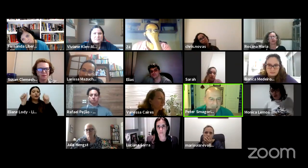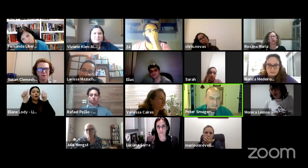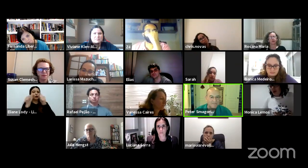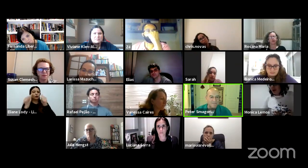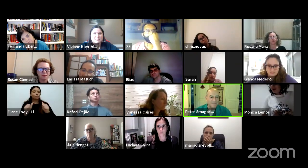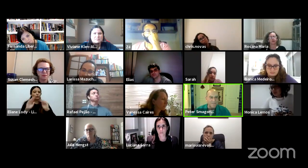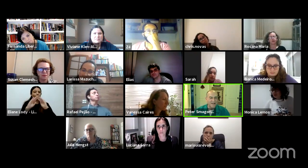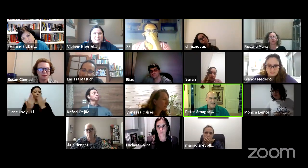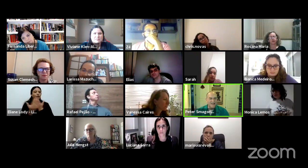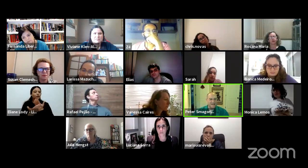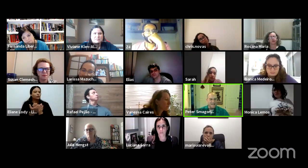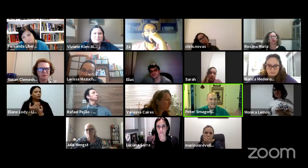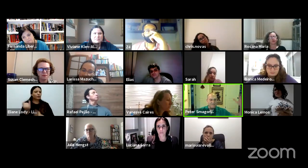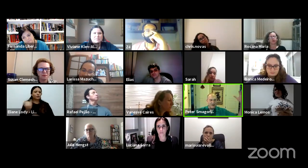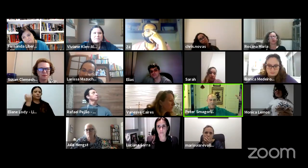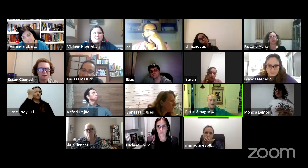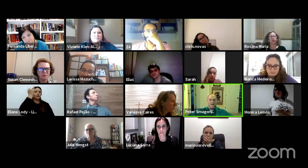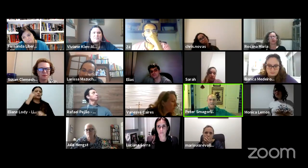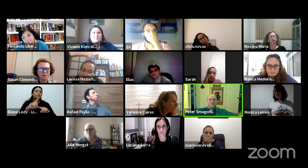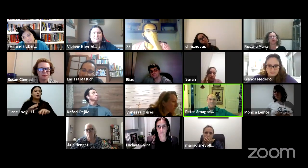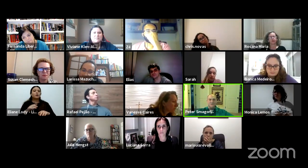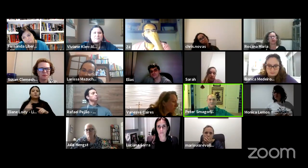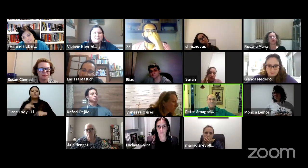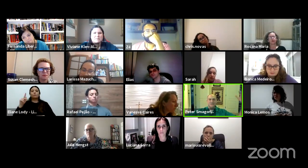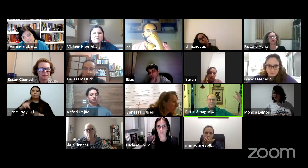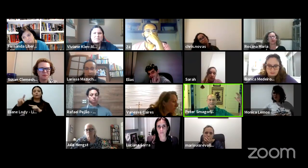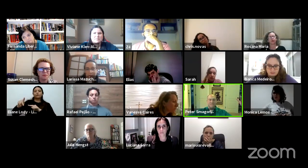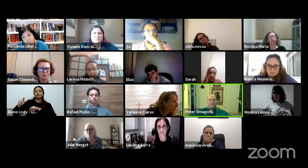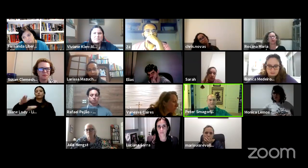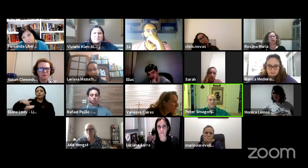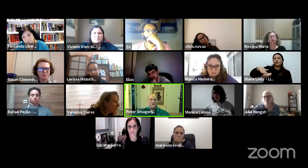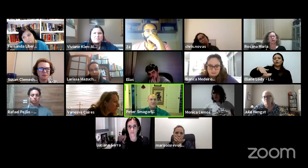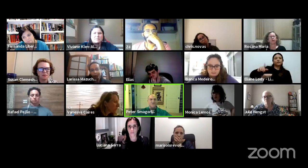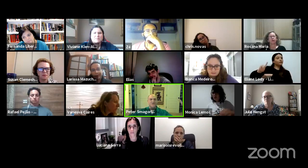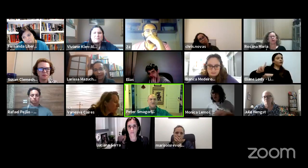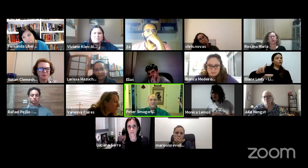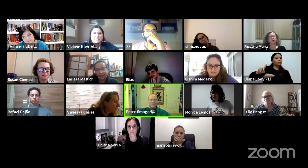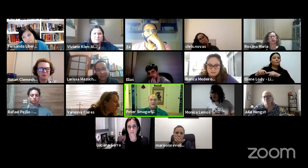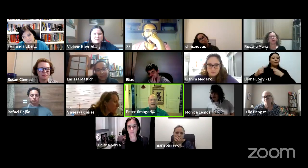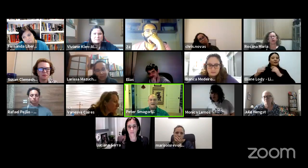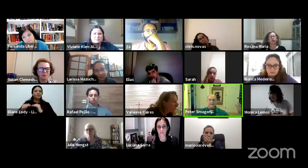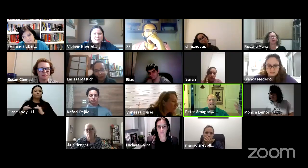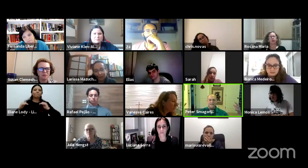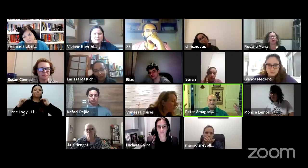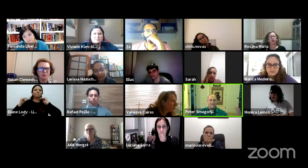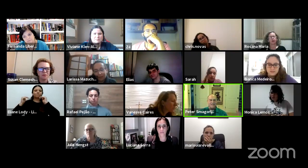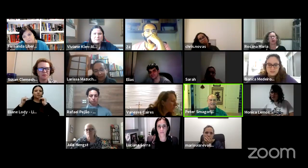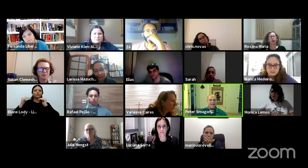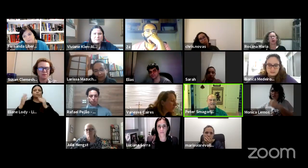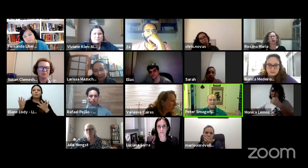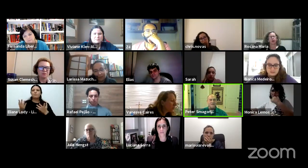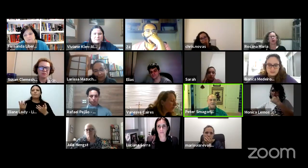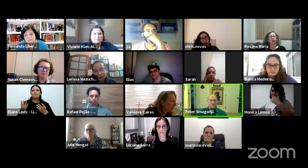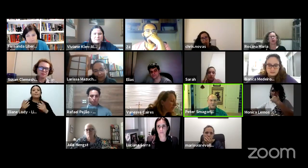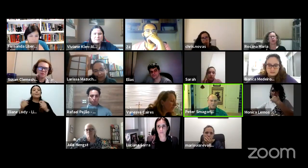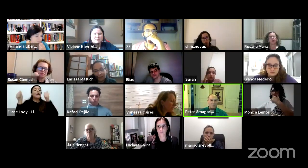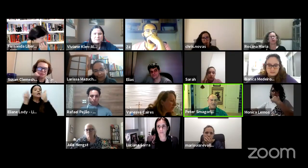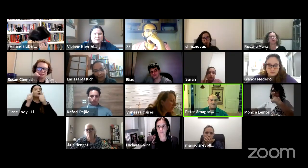of the school. It's not about the of the school. It's not about. It's not about the what the teacher does. It's about what the school is structured and organized